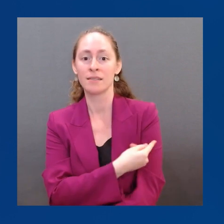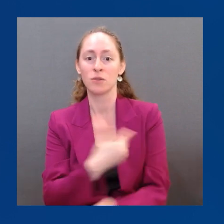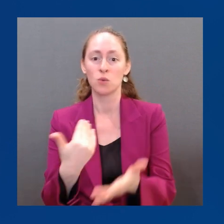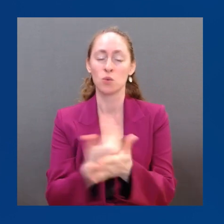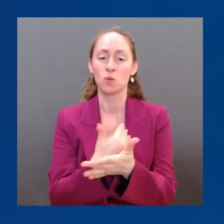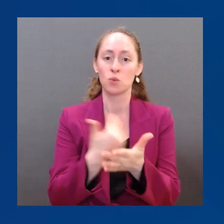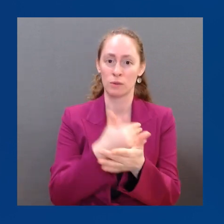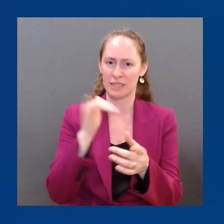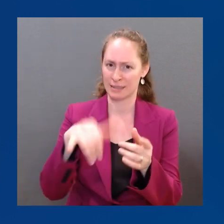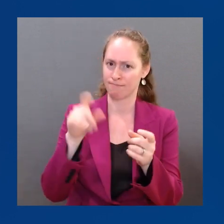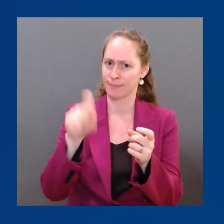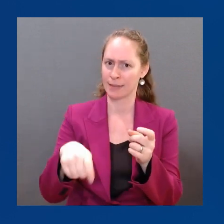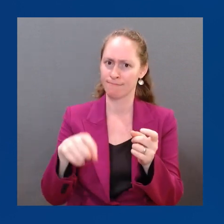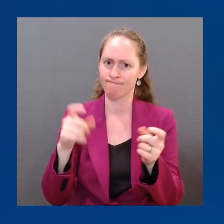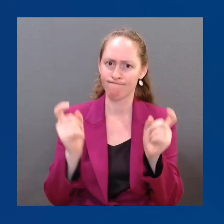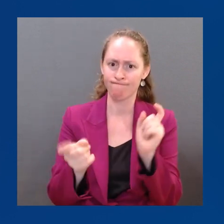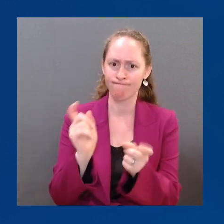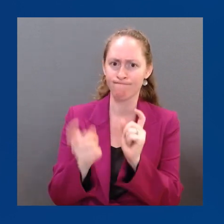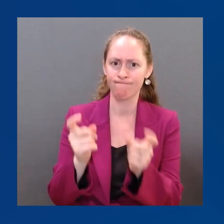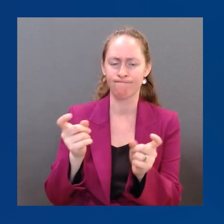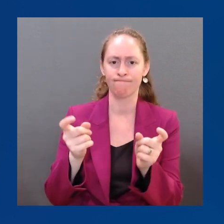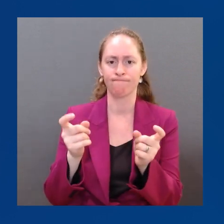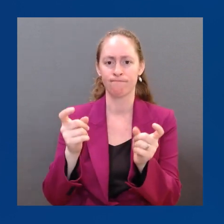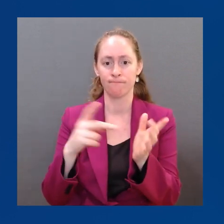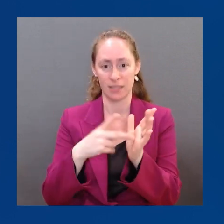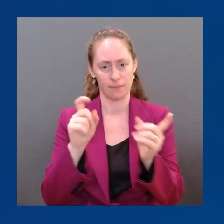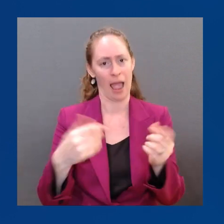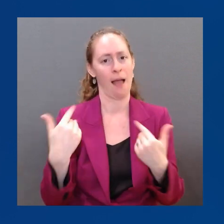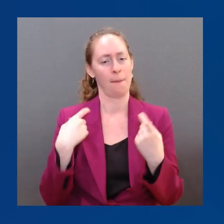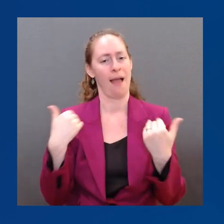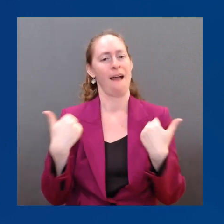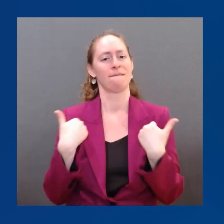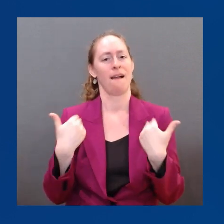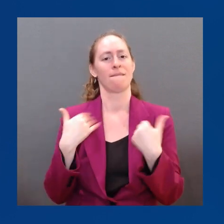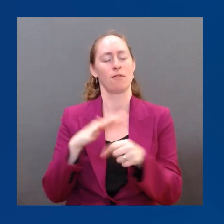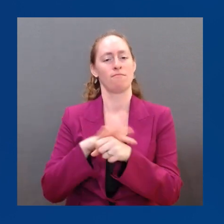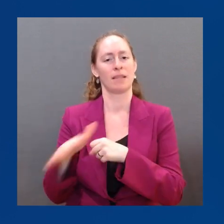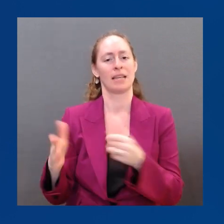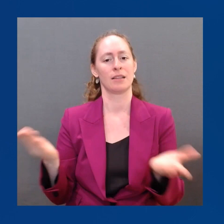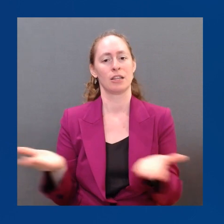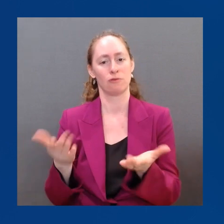we need the resources that we've been asking for. I'll stop there, and back to you, Dr. Jha.